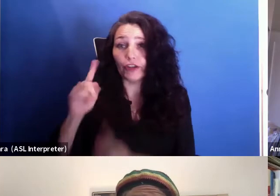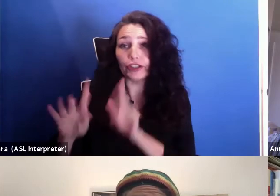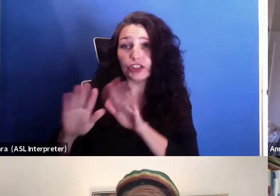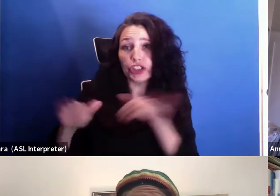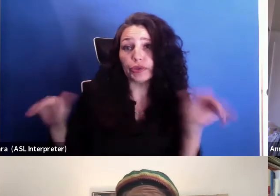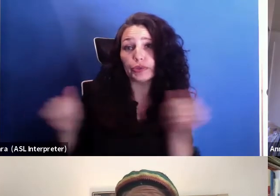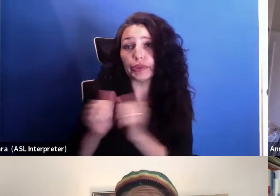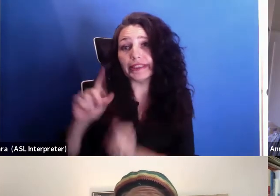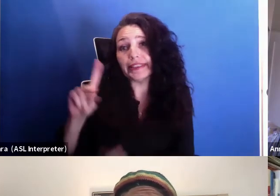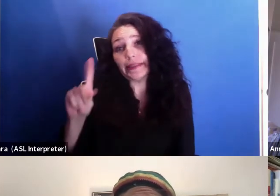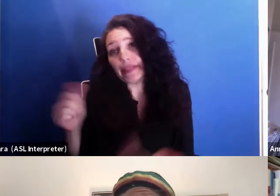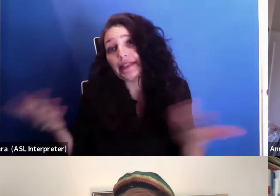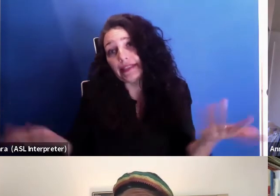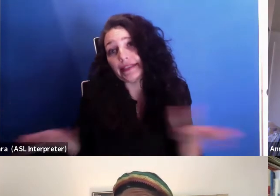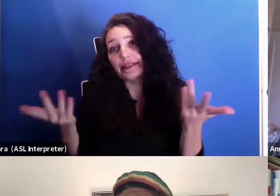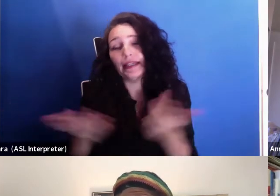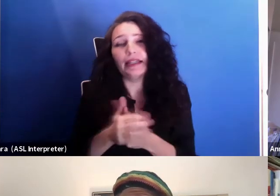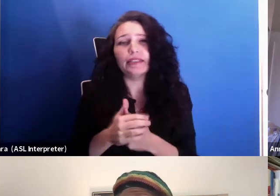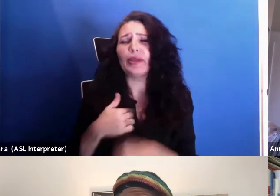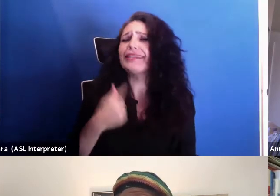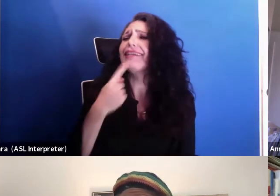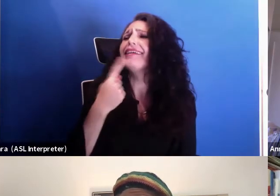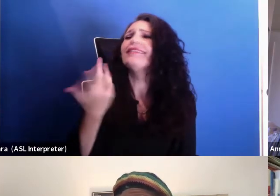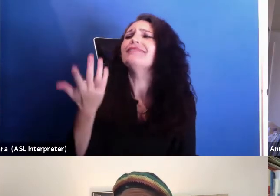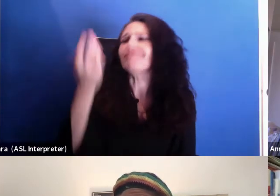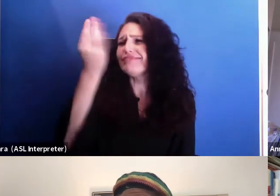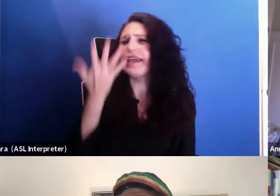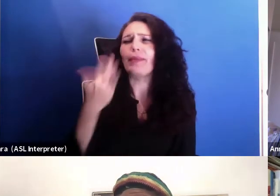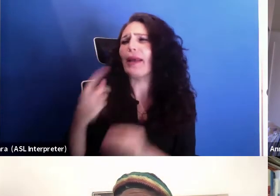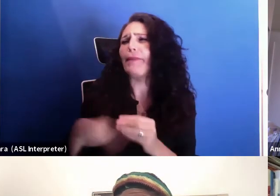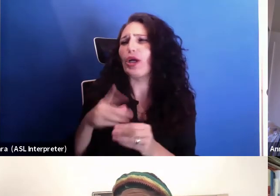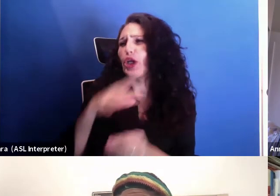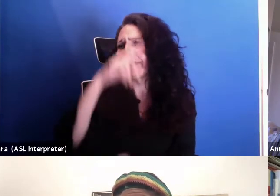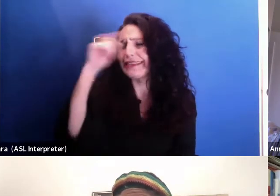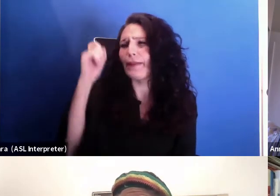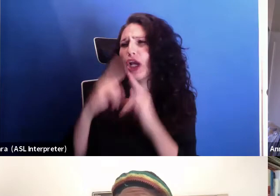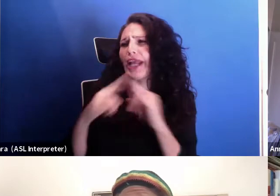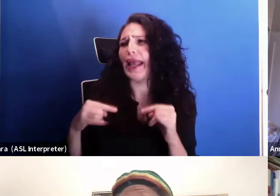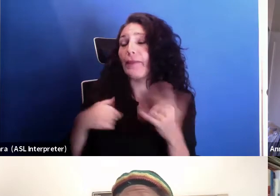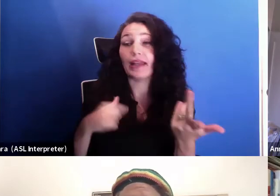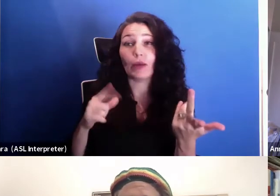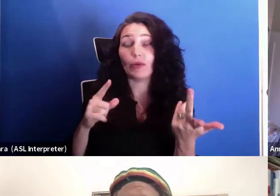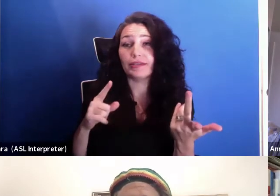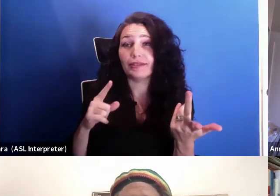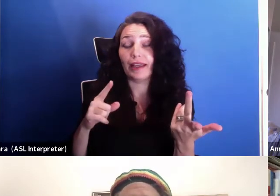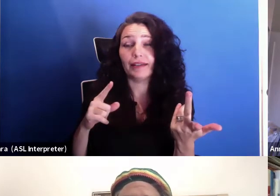when I said, tell me about your summer camp. And I was totally unprepared for what he was gonna say